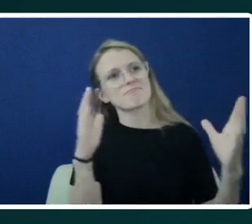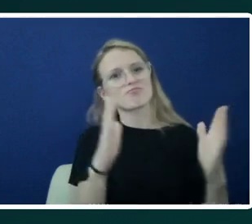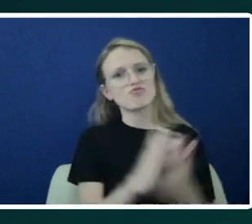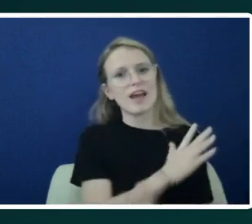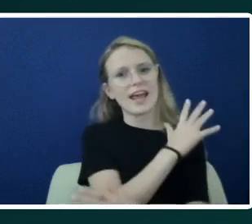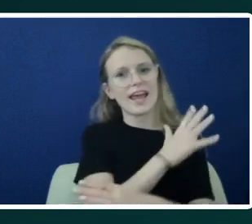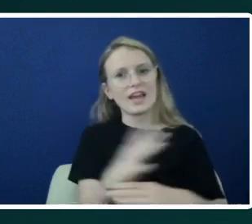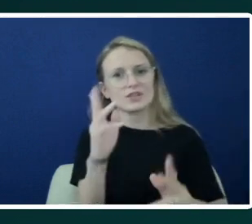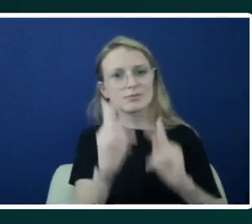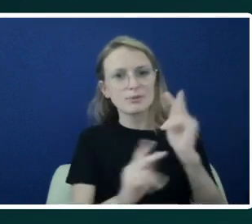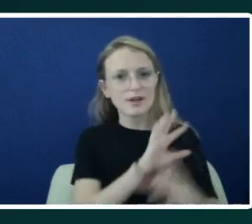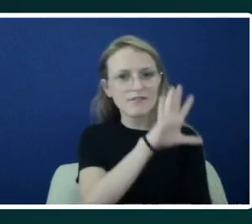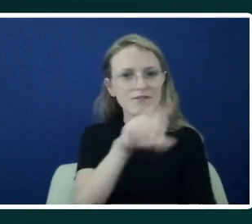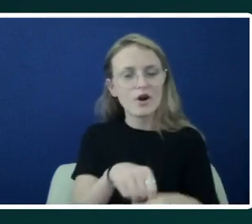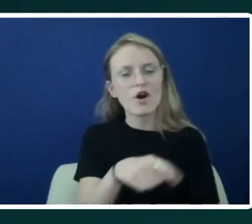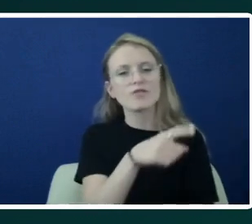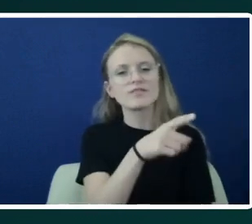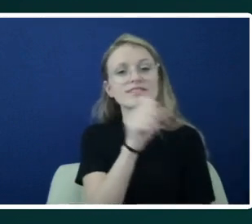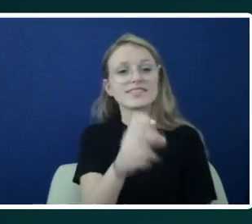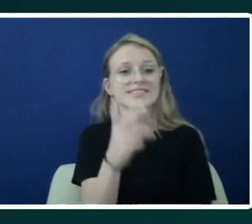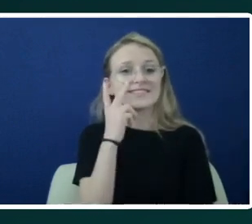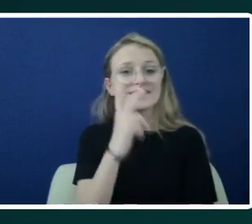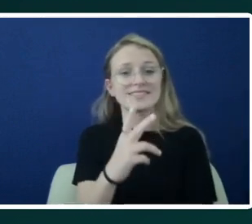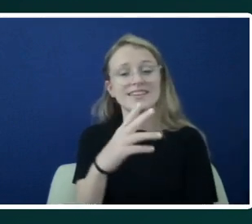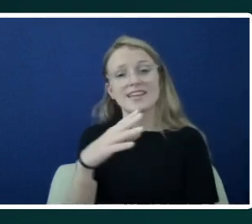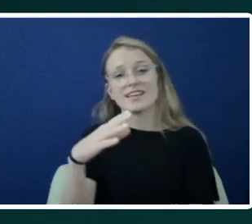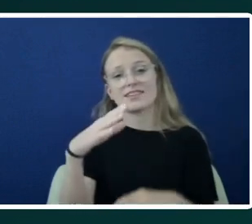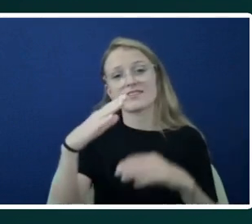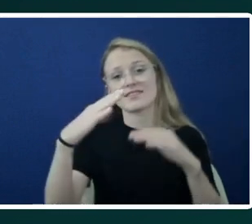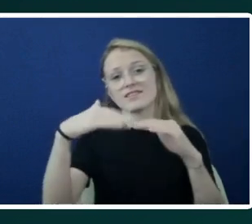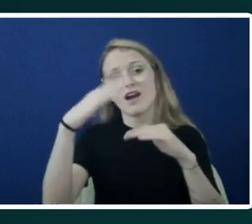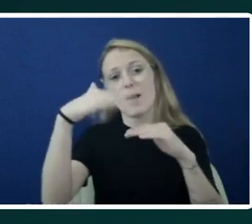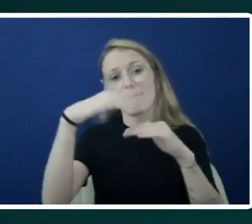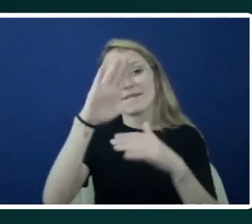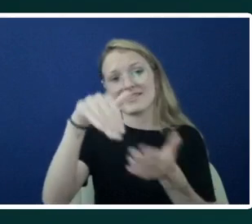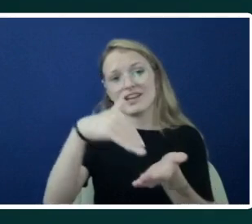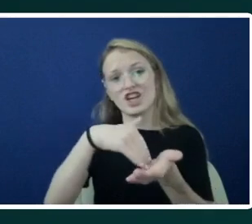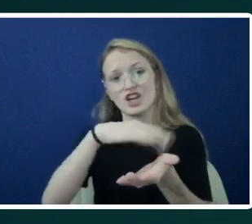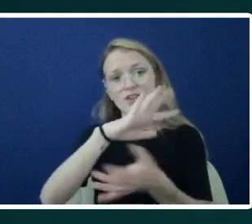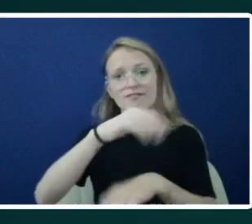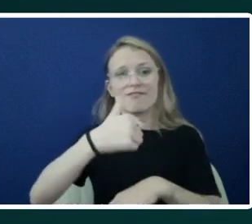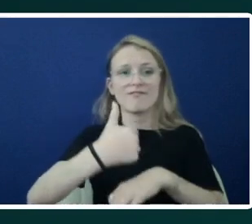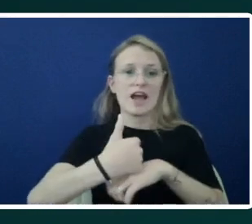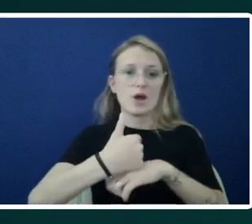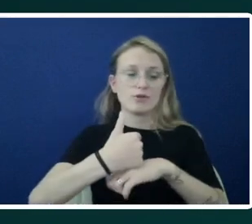there you can see at top in the center the founder and director of the organization,